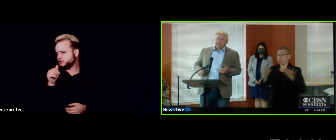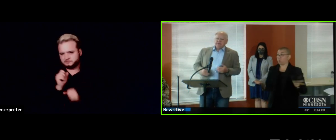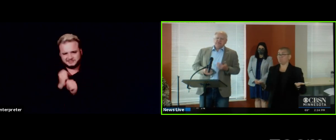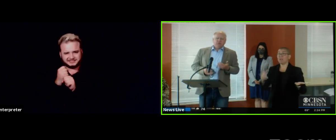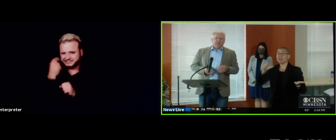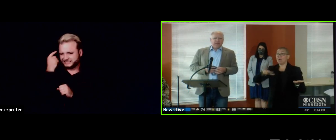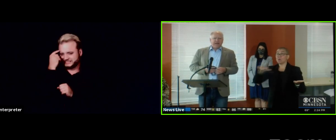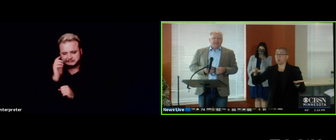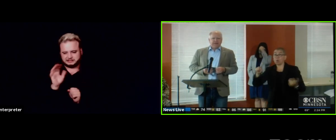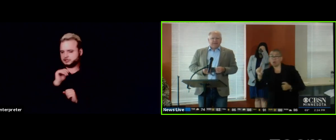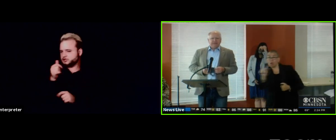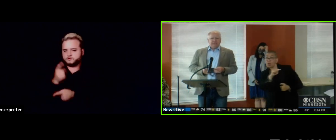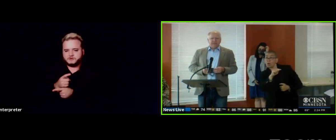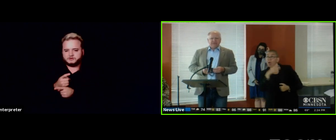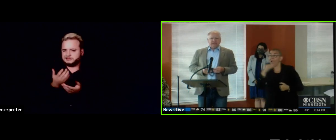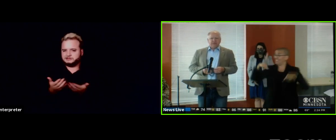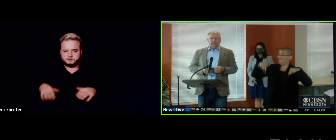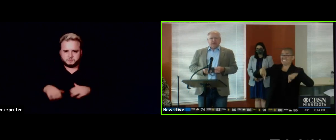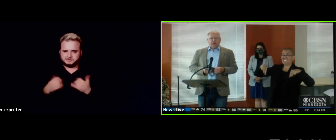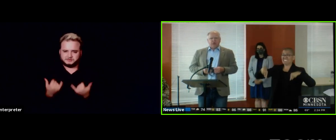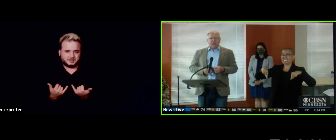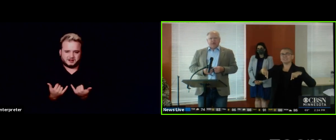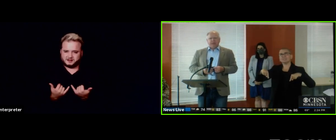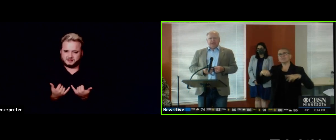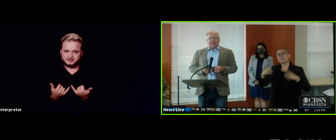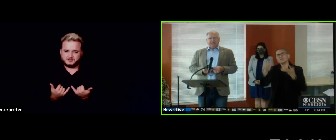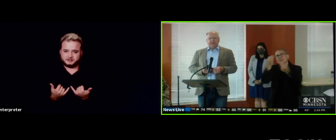this is the one thing I think needs to be said we were on a call with our bank lenders